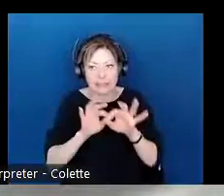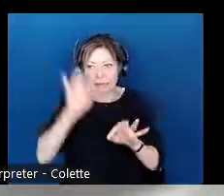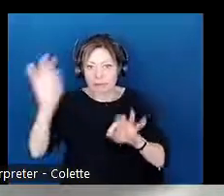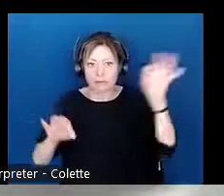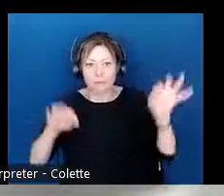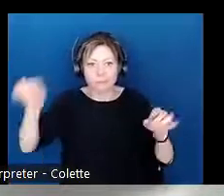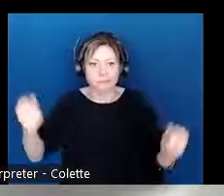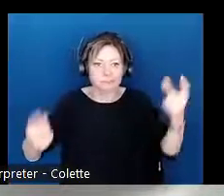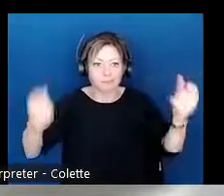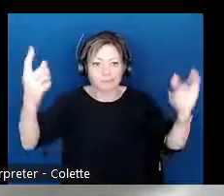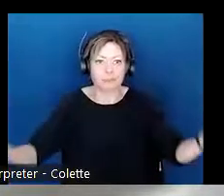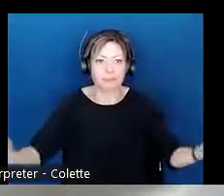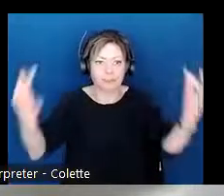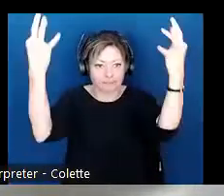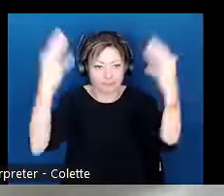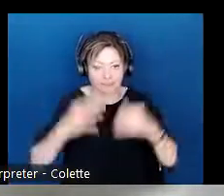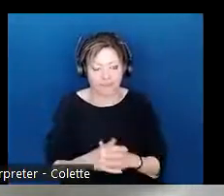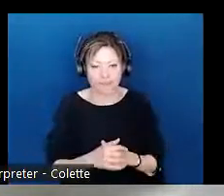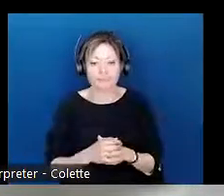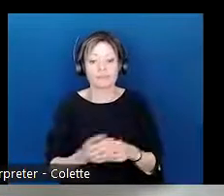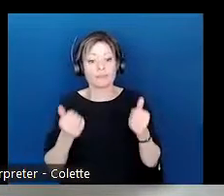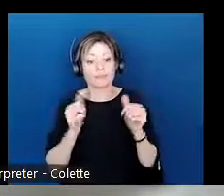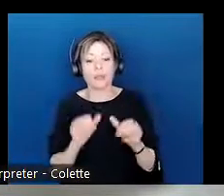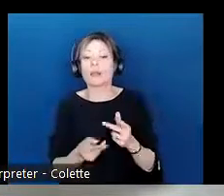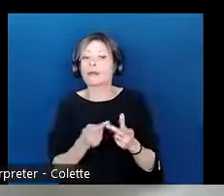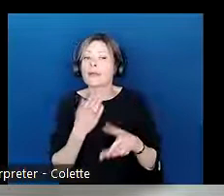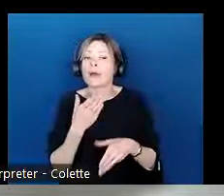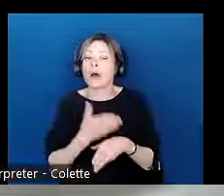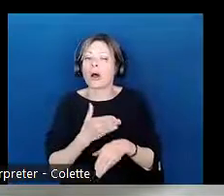So we're just approaching another artwork and this one's actually was one of the first